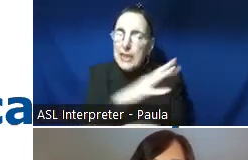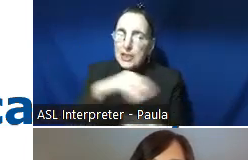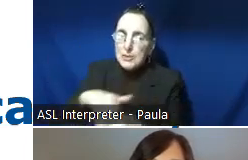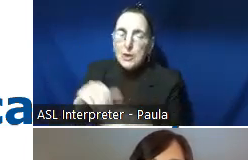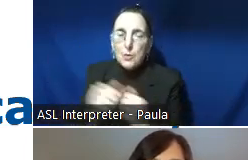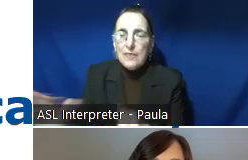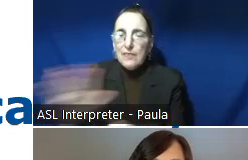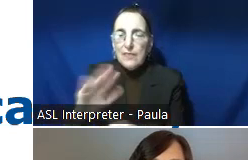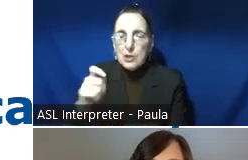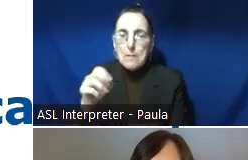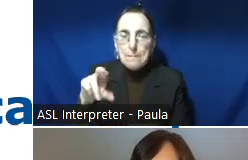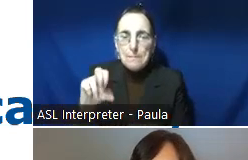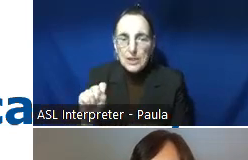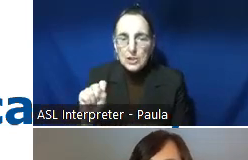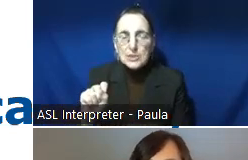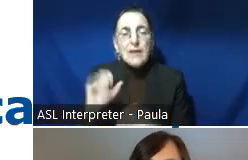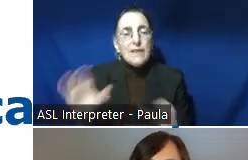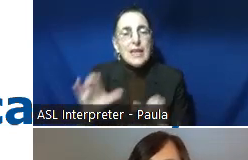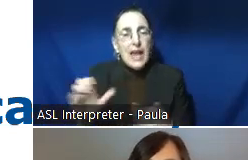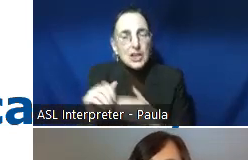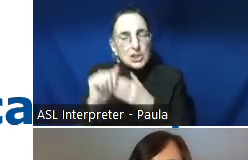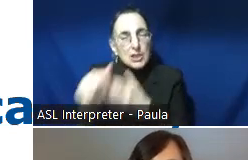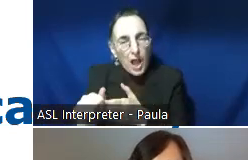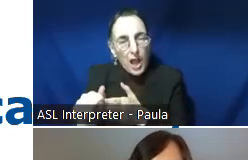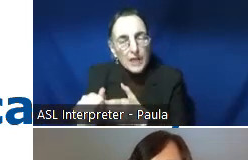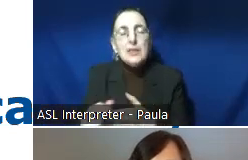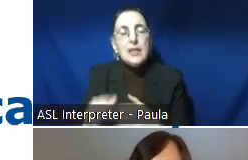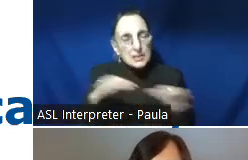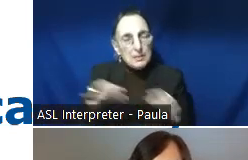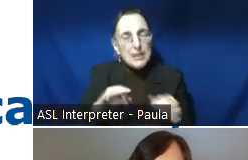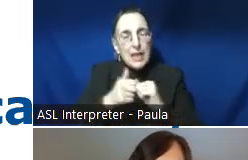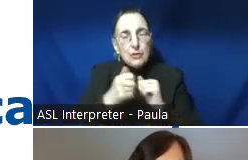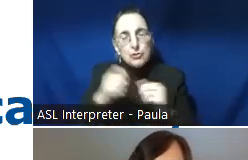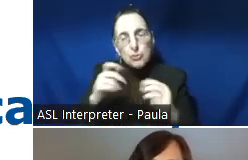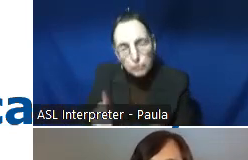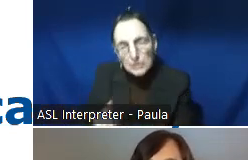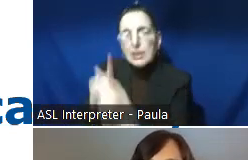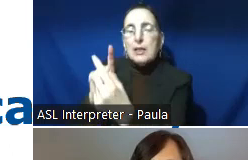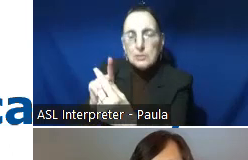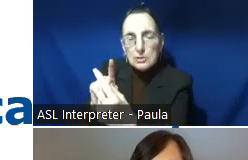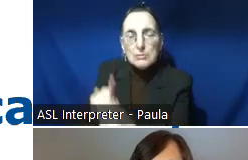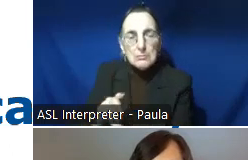This action guide explains how to approach potential housing partners and create a plan